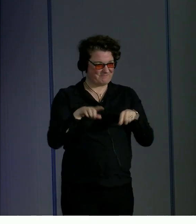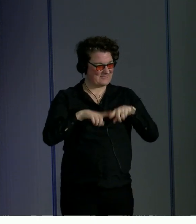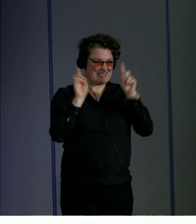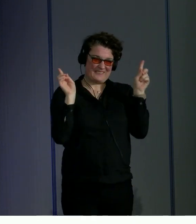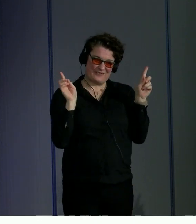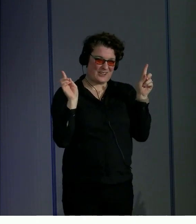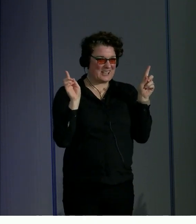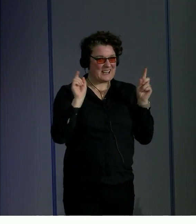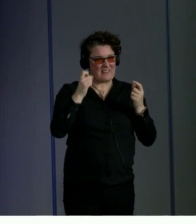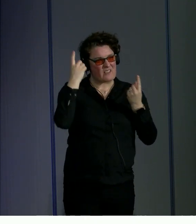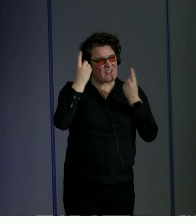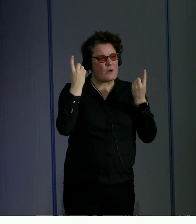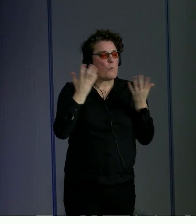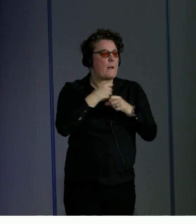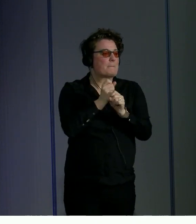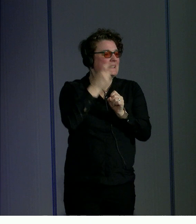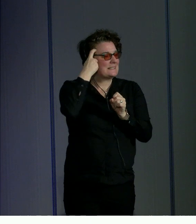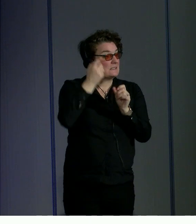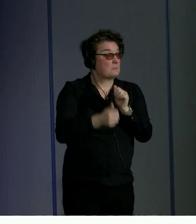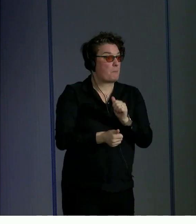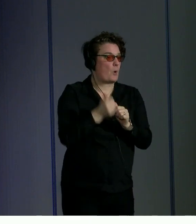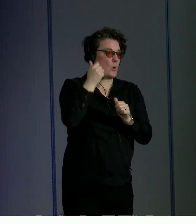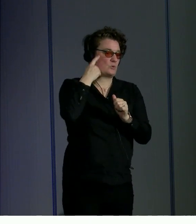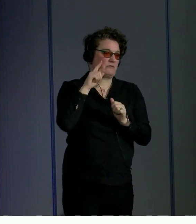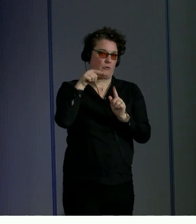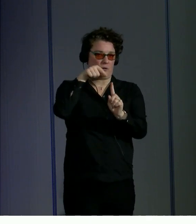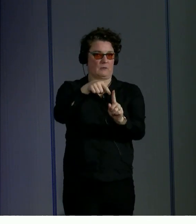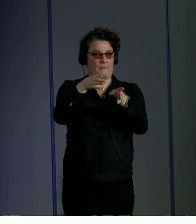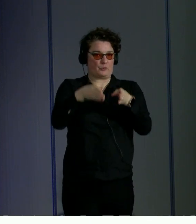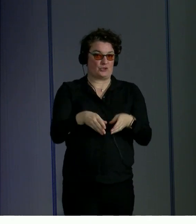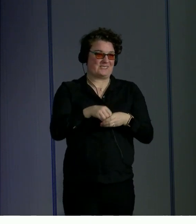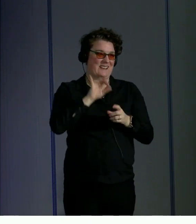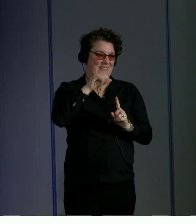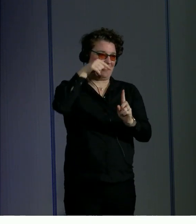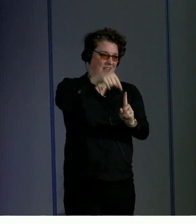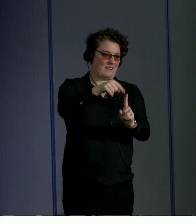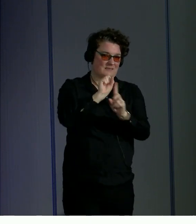to make most sense for this individual and in this given situation. So I just kind of wanted